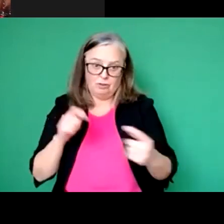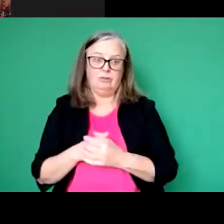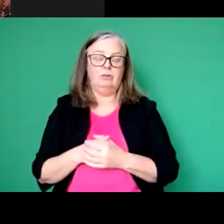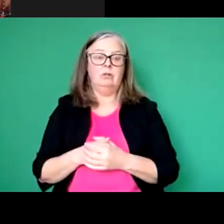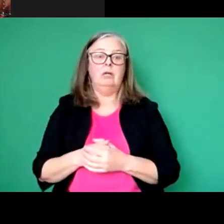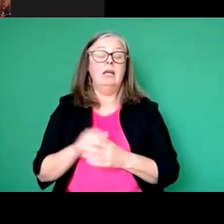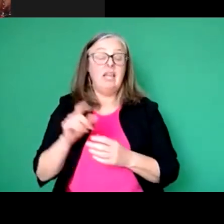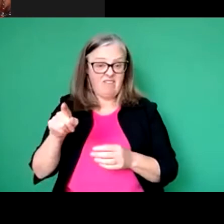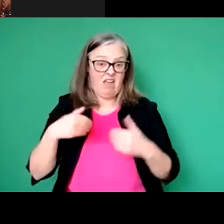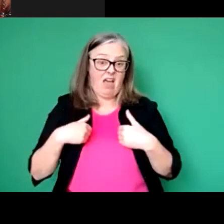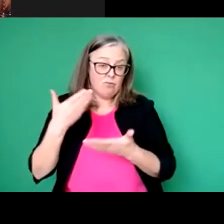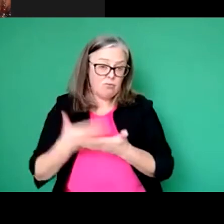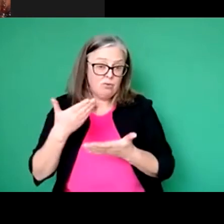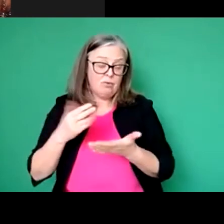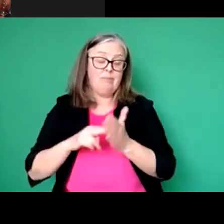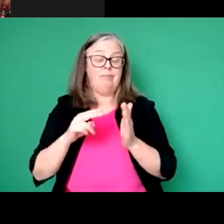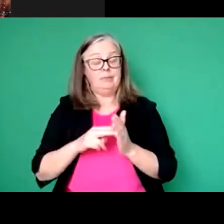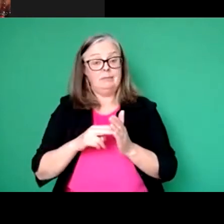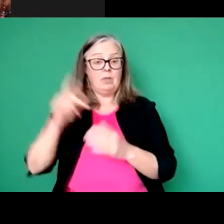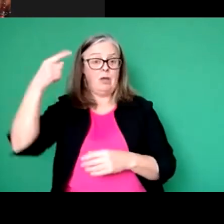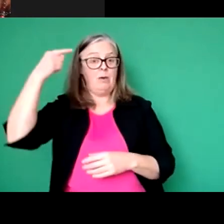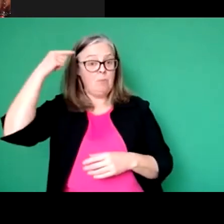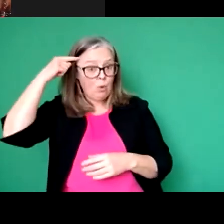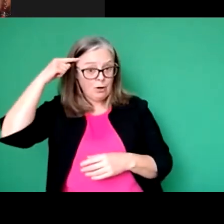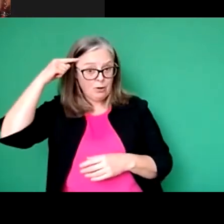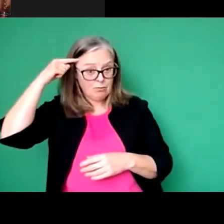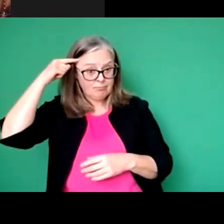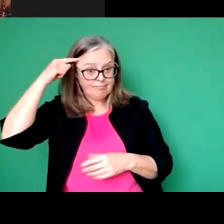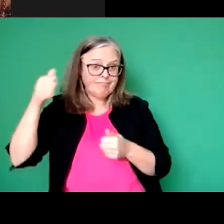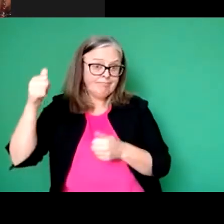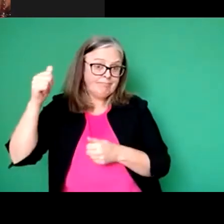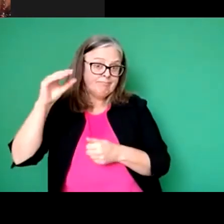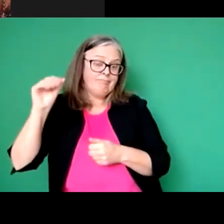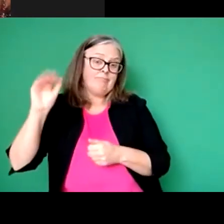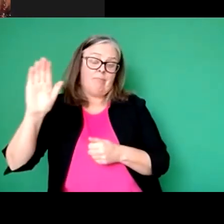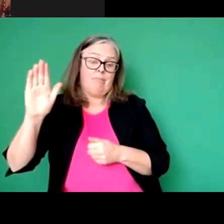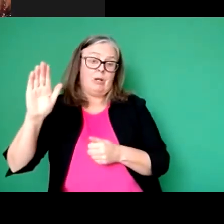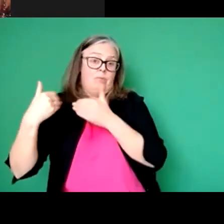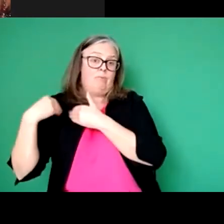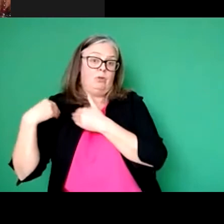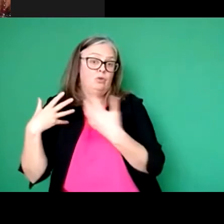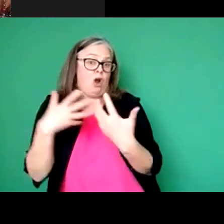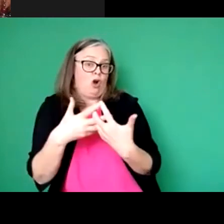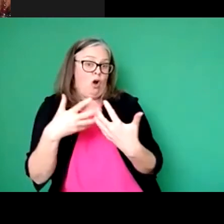then it's up to the employer to um to provide an accommodation for both in both instances